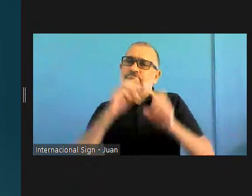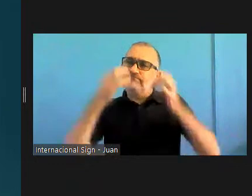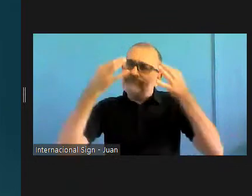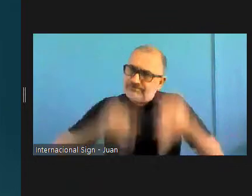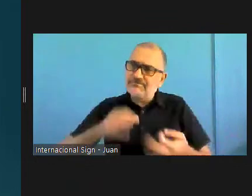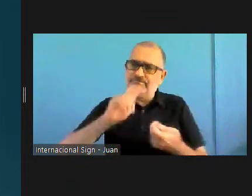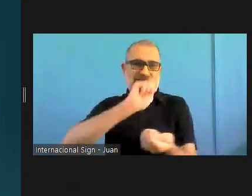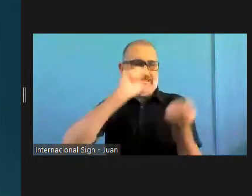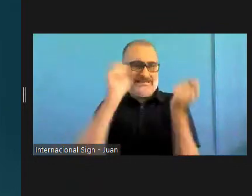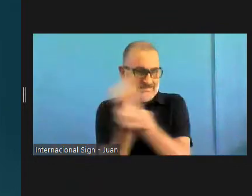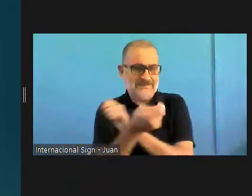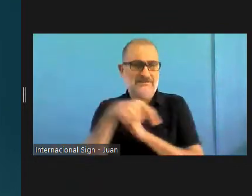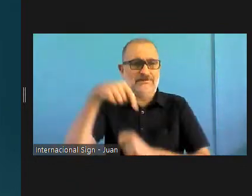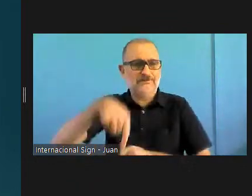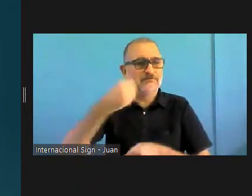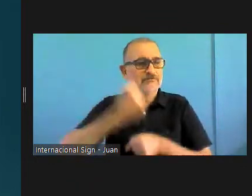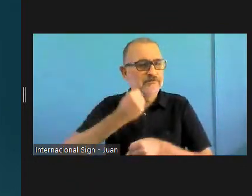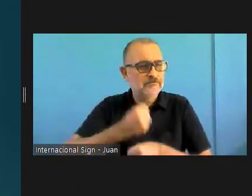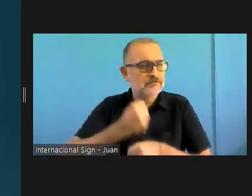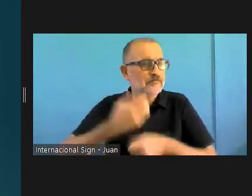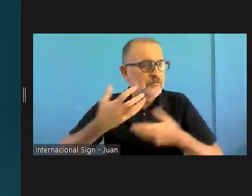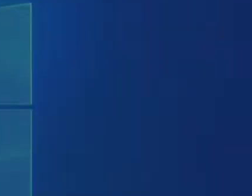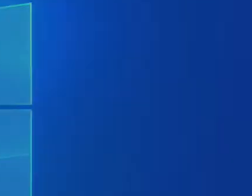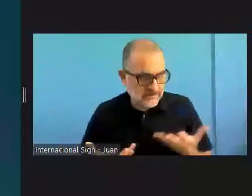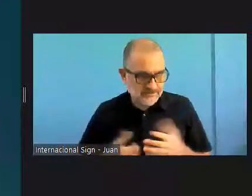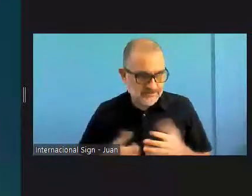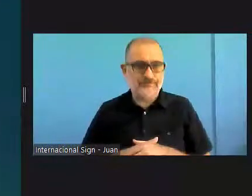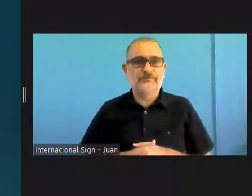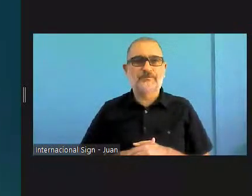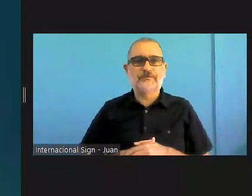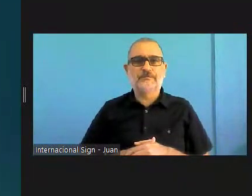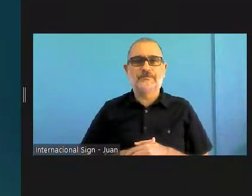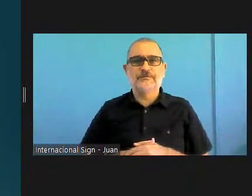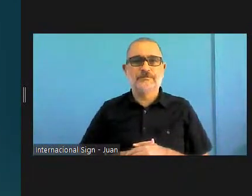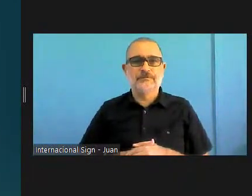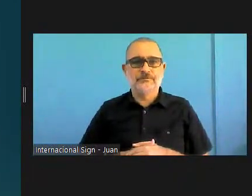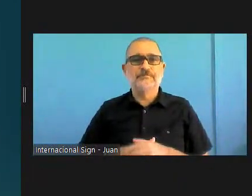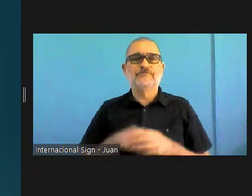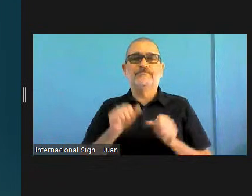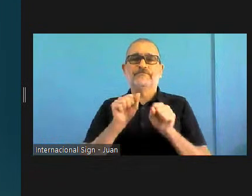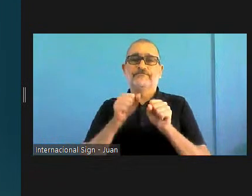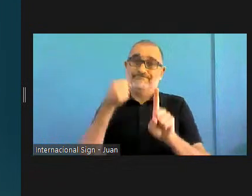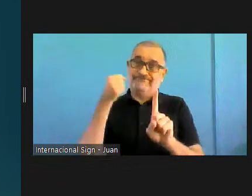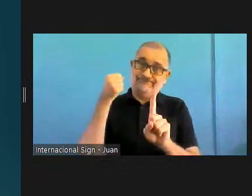health systems strategies, in order for us to be